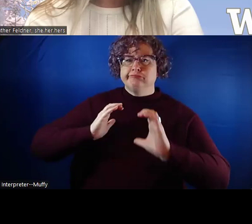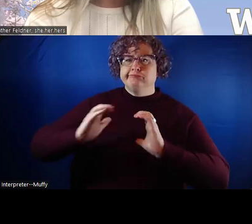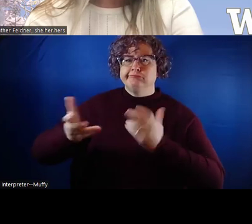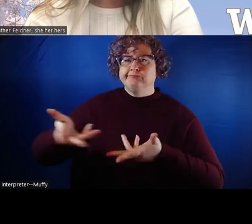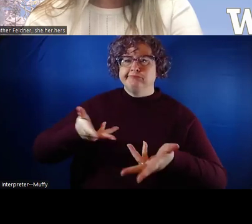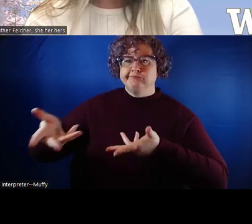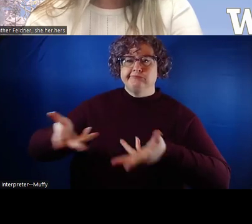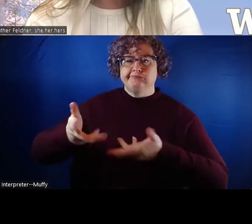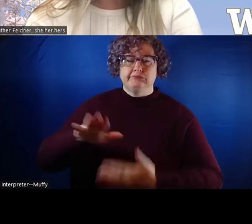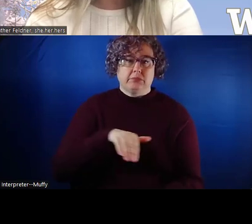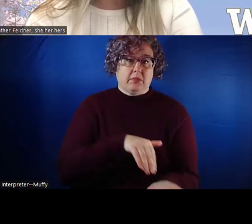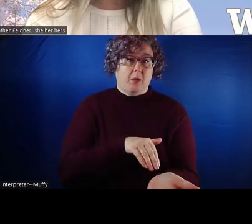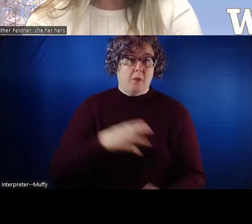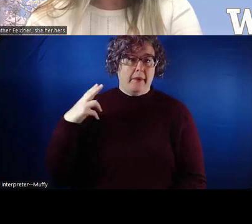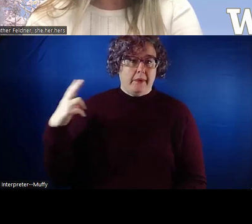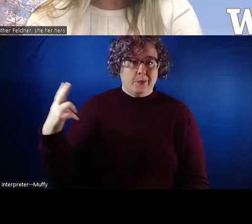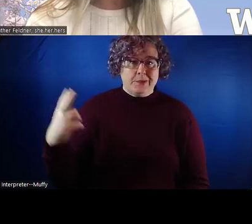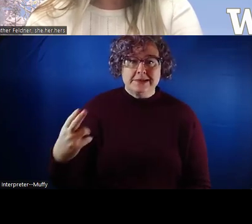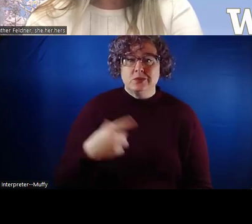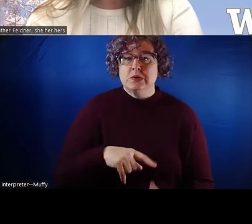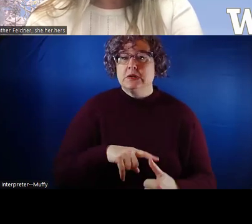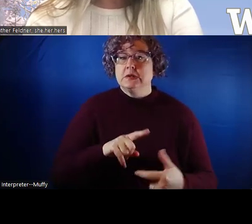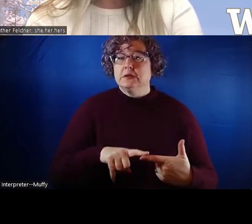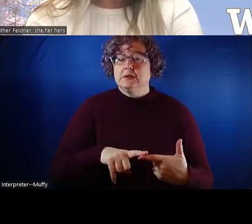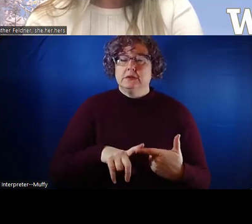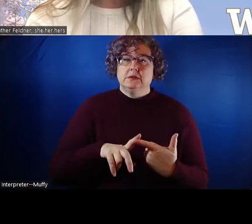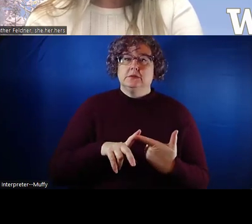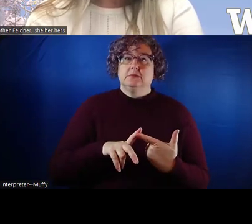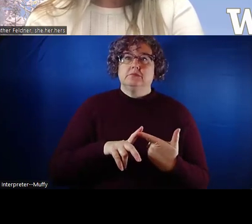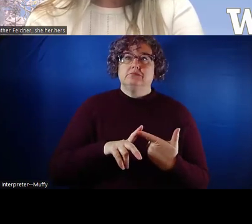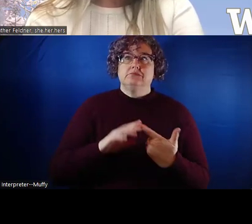about my medical history and how the insurance works